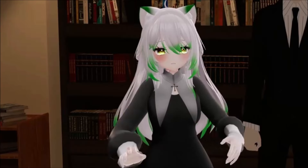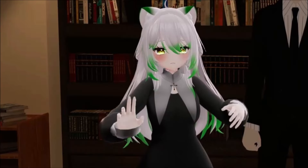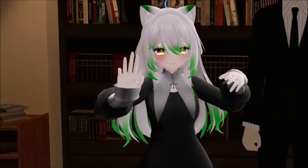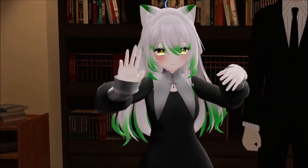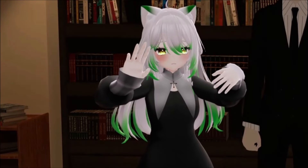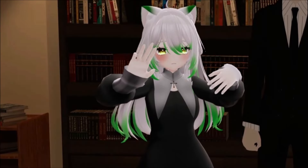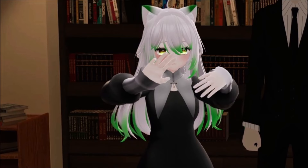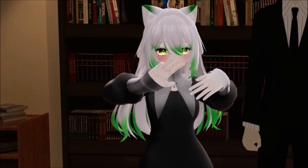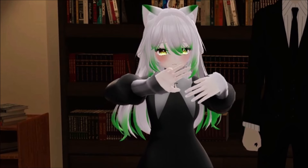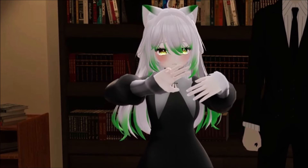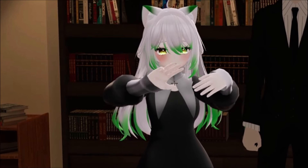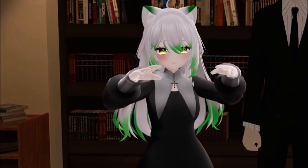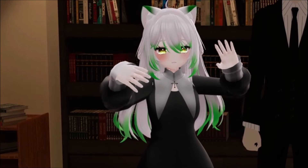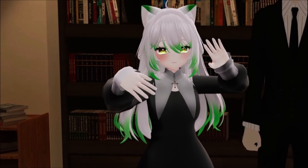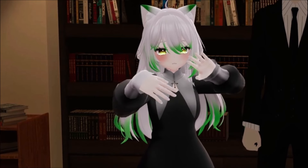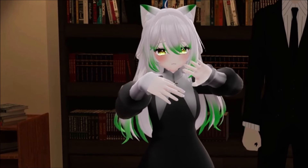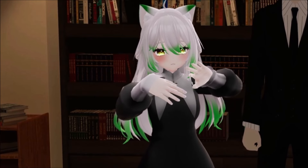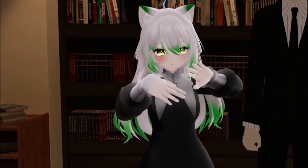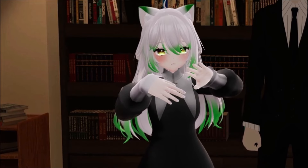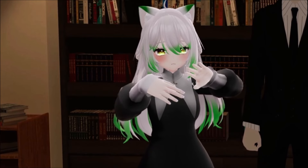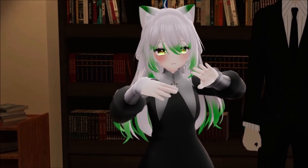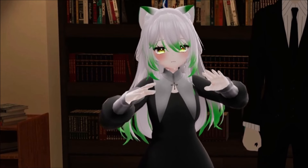(Japanese Sign Language) Culture